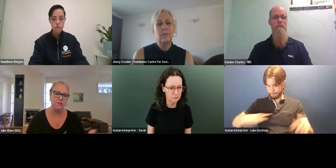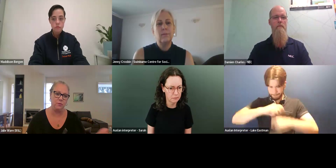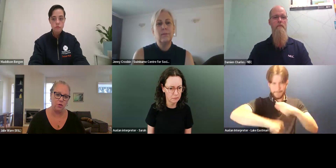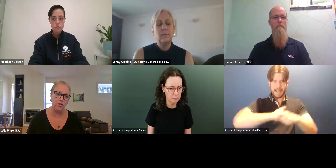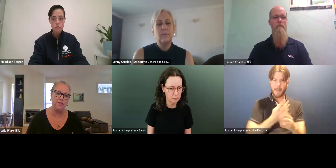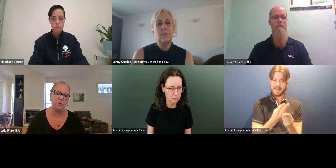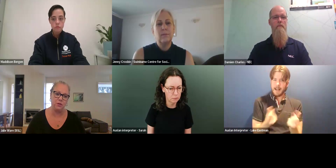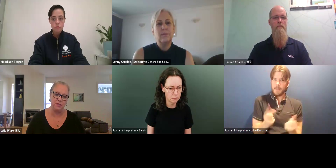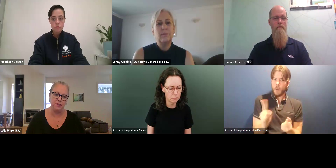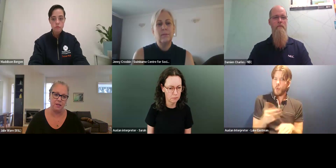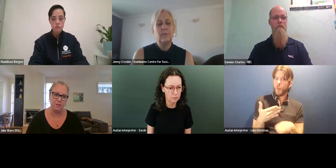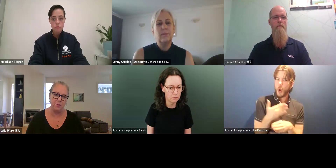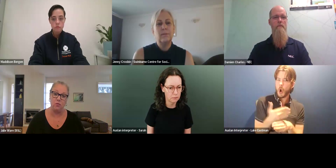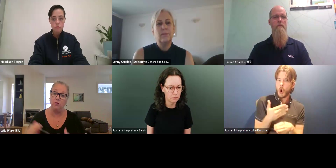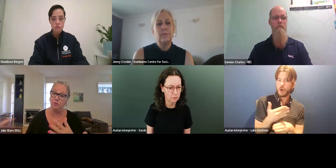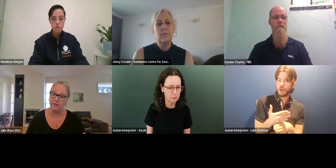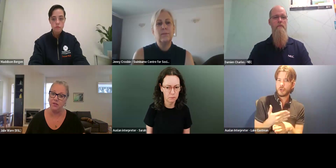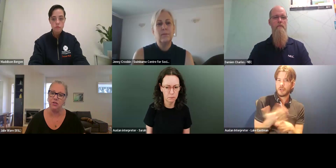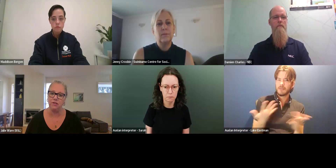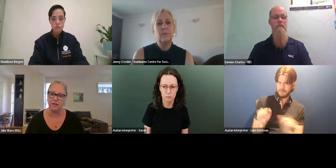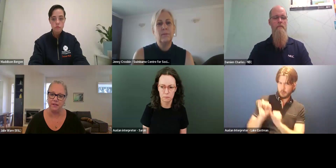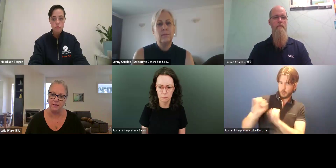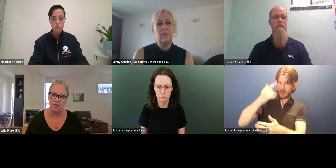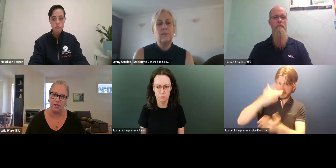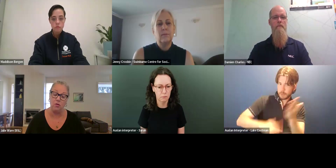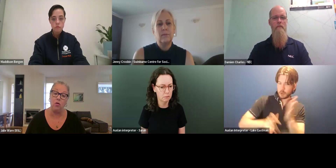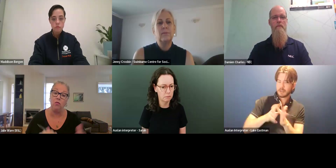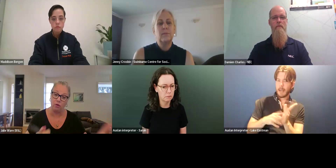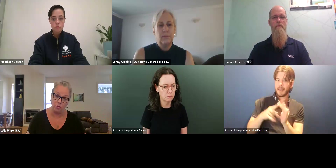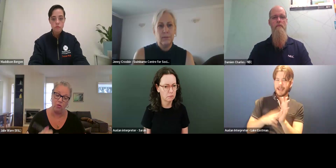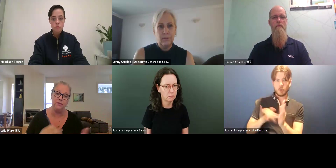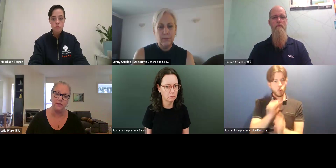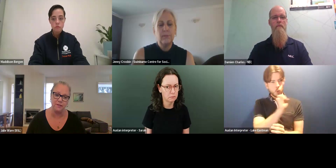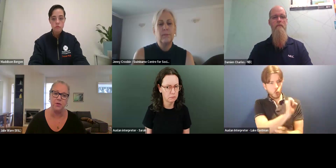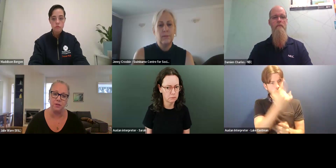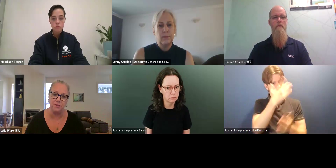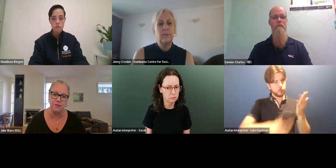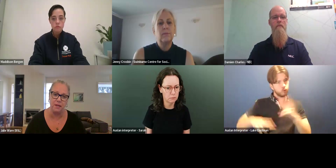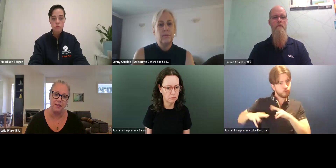whether it's from your own experience Damien or what the research is telling